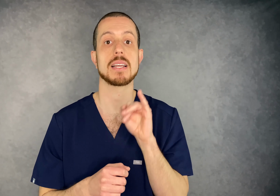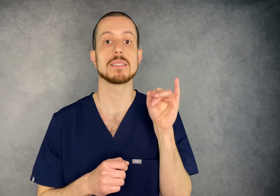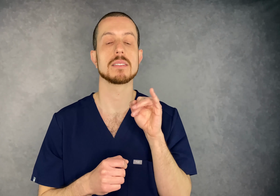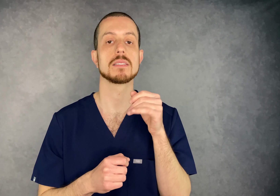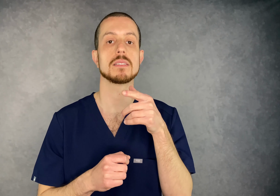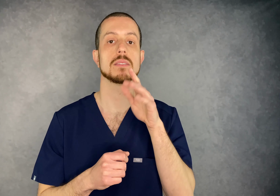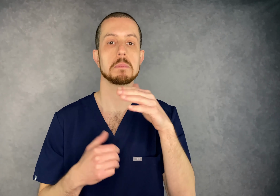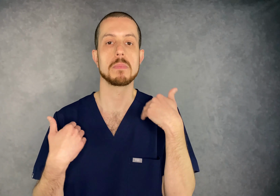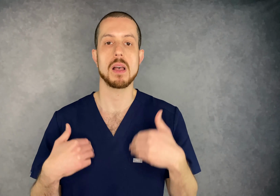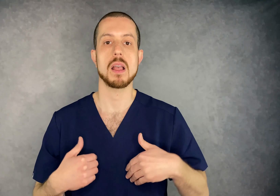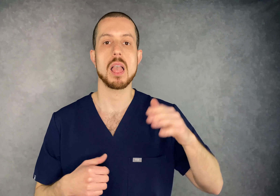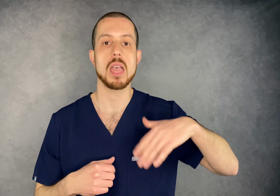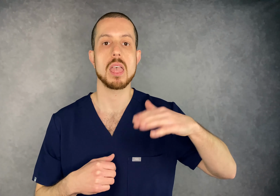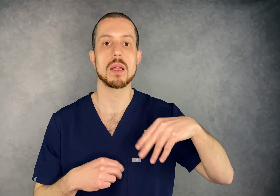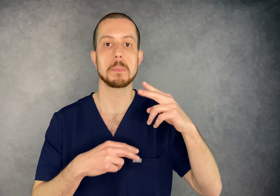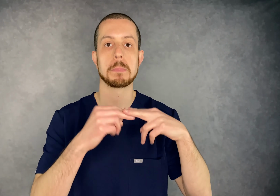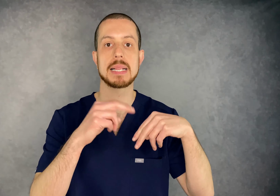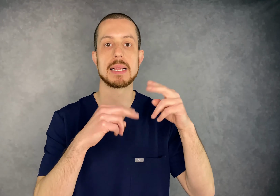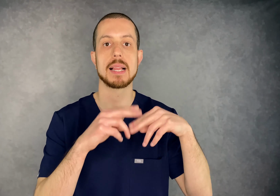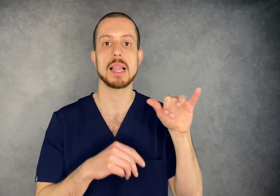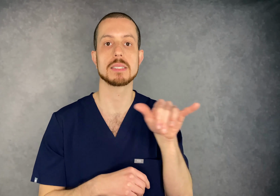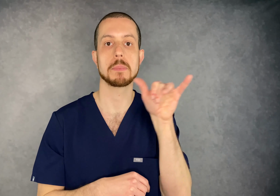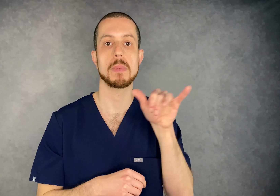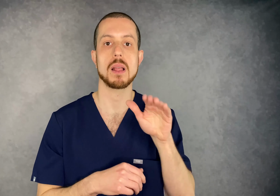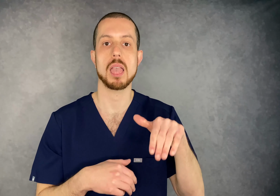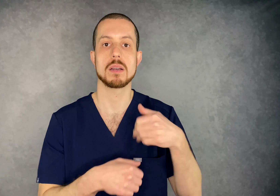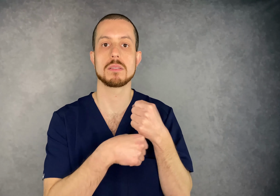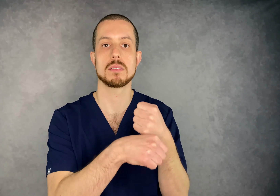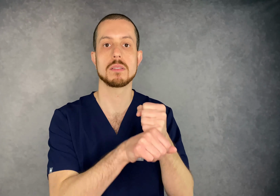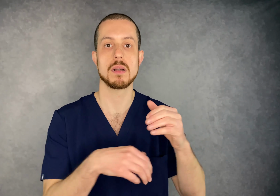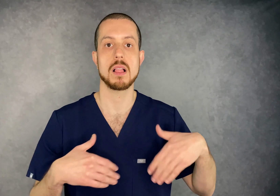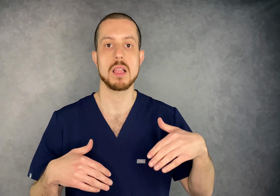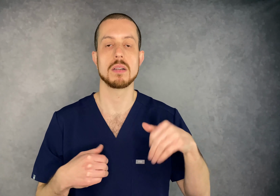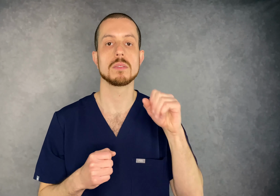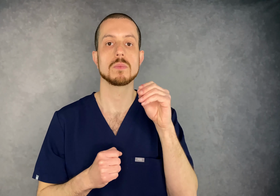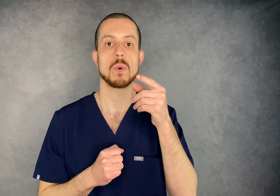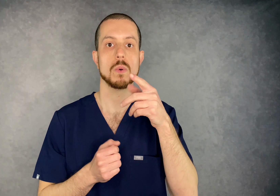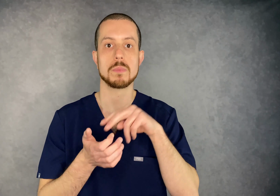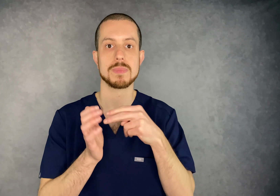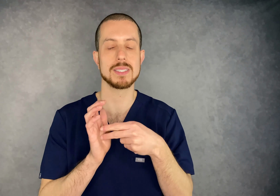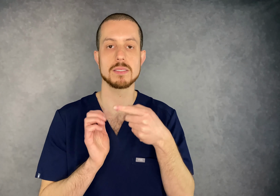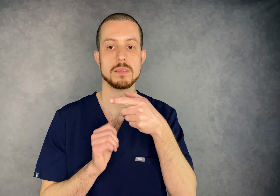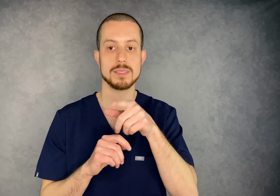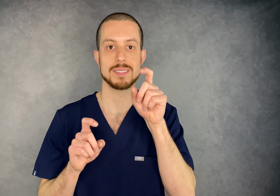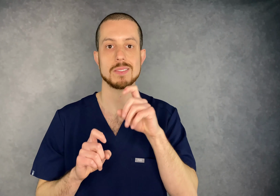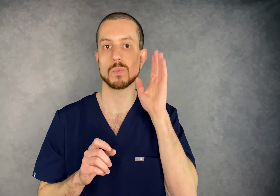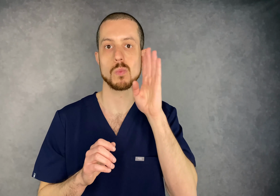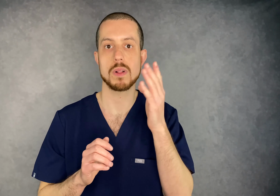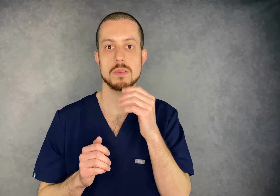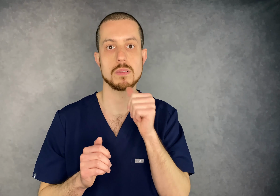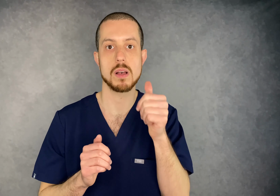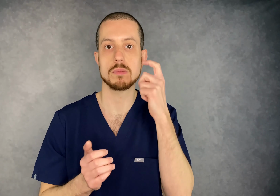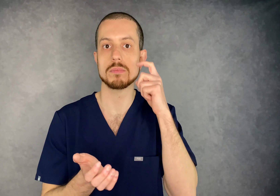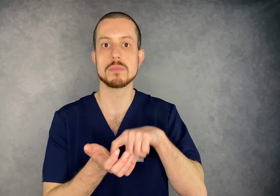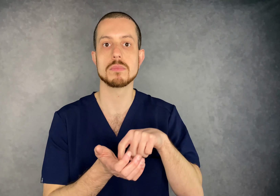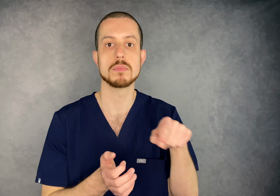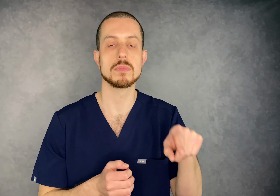If you've recently been infected then your body has not yet developed antibodies. That means the testing kit will not be able to determine whether you have antibodies.